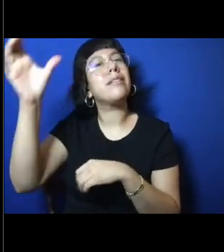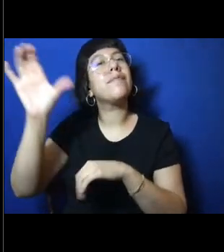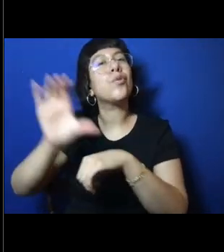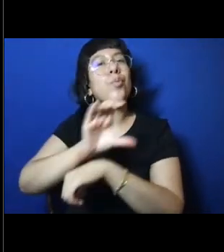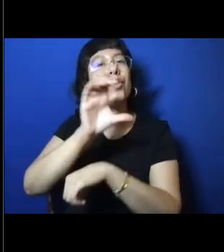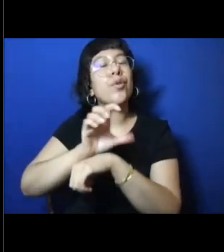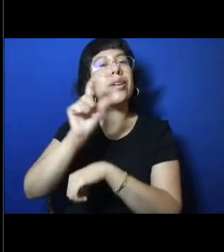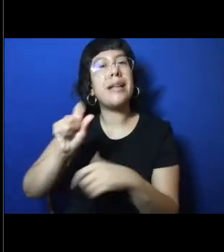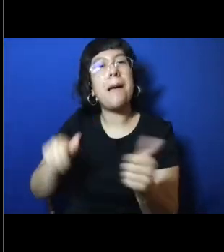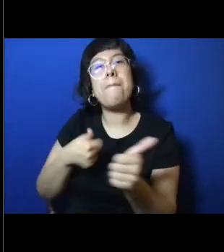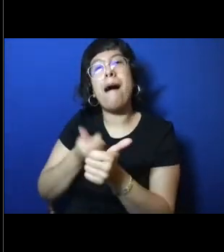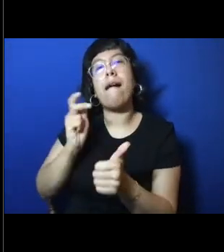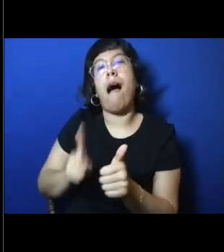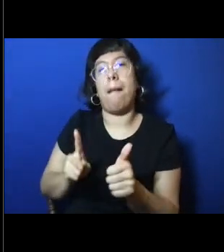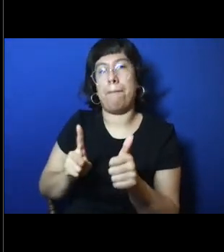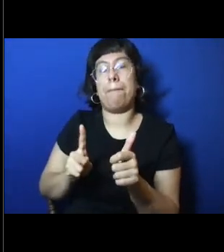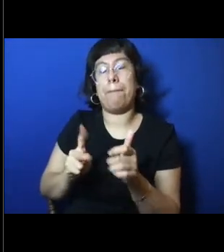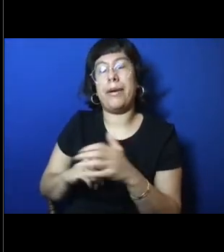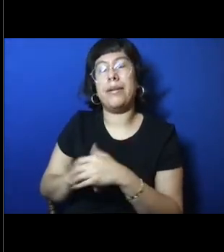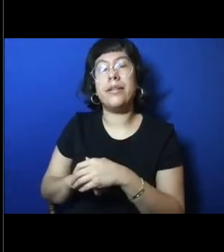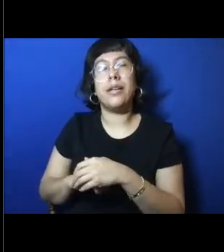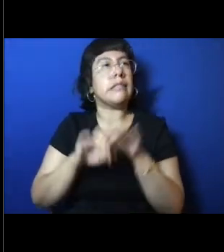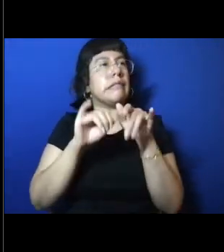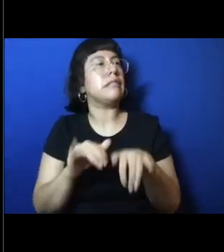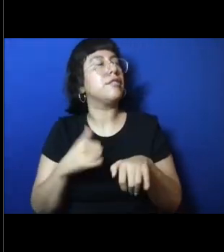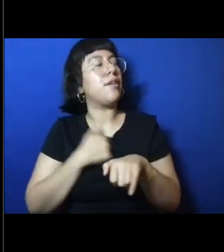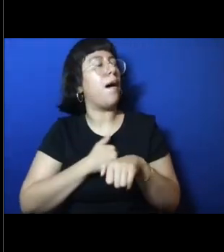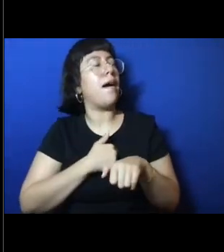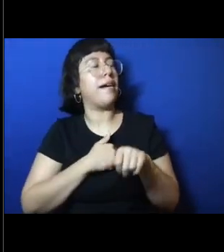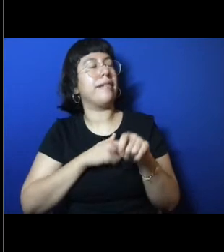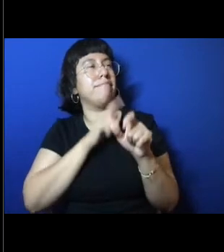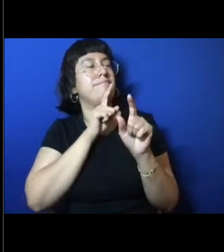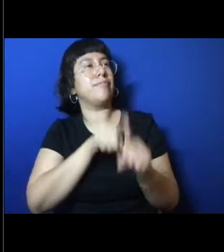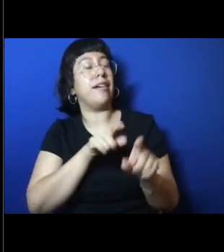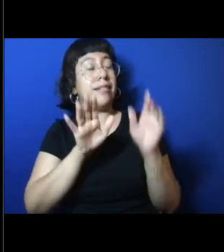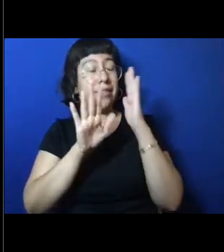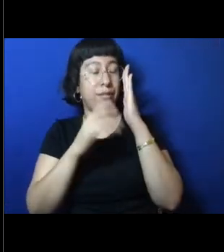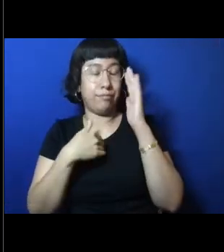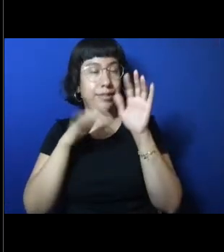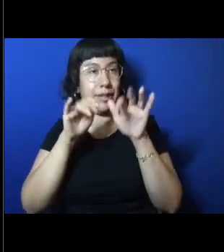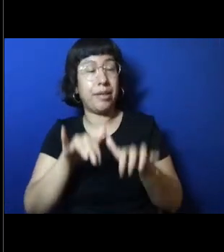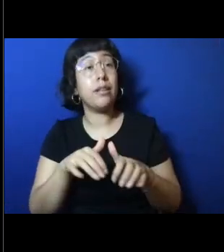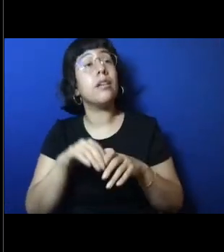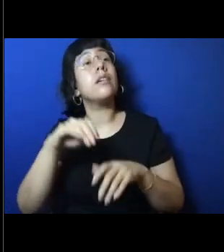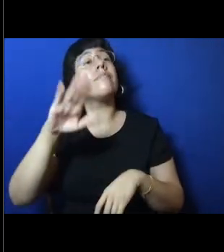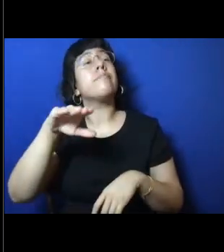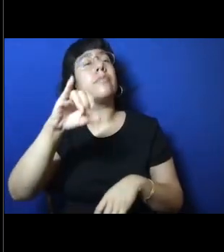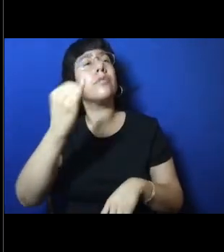[Nicole] Sorry about the typing. I apologize, I was just responding to somebody. So Joseph wants to know has a satellite ever failed